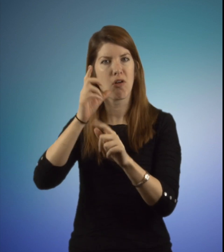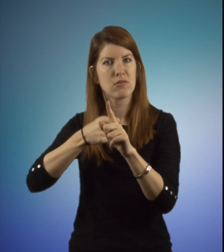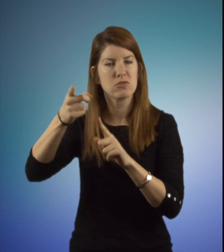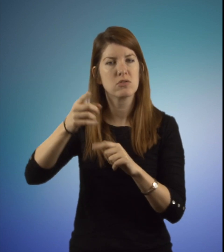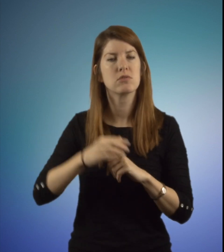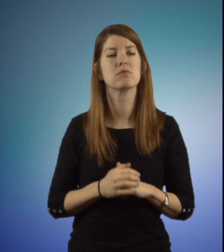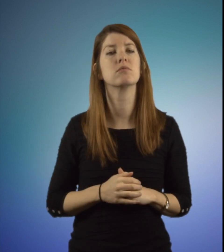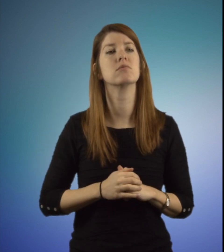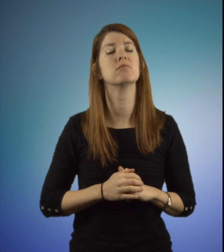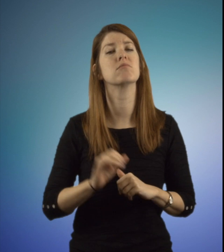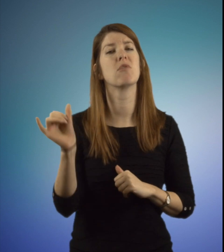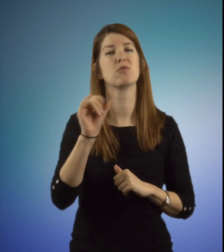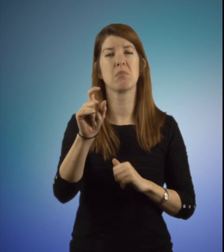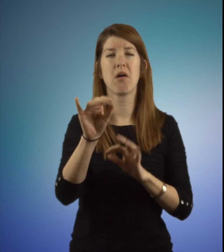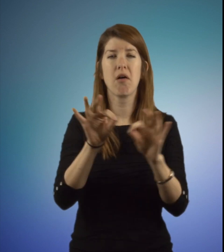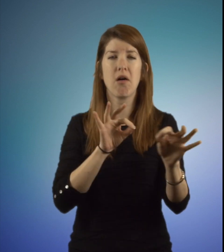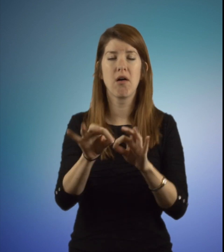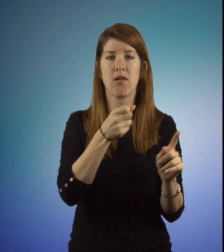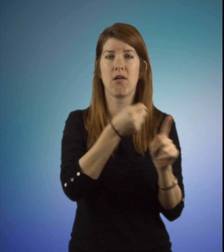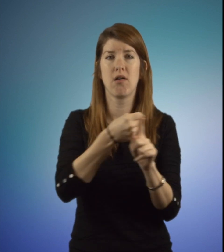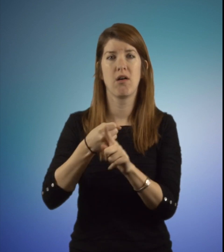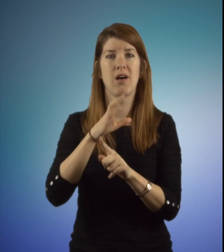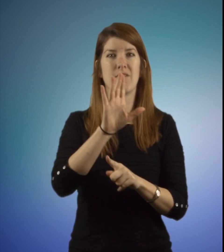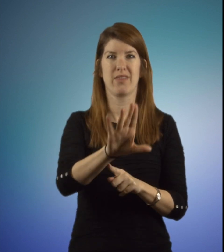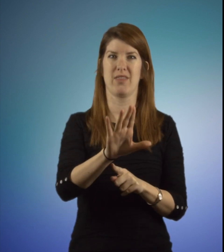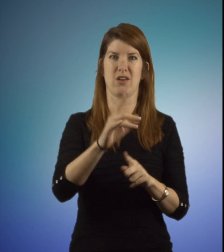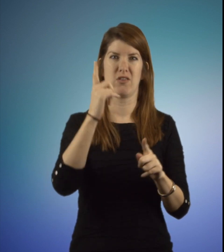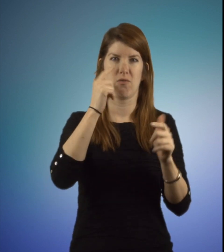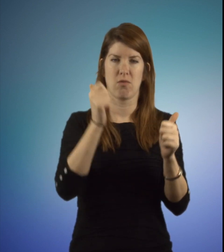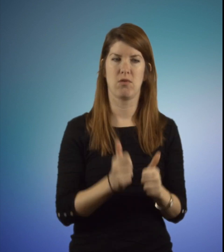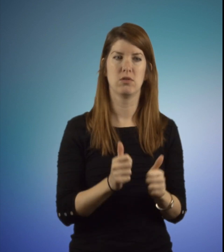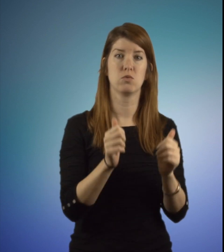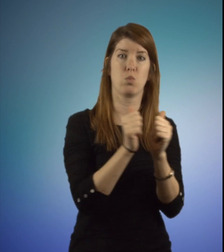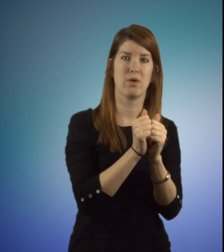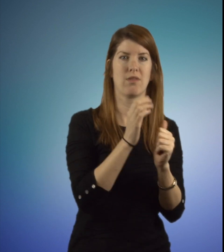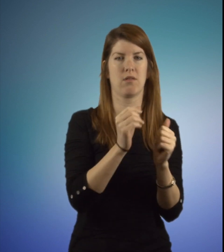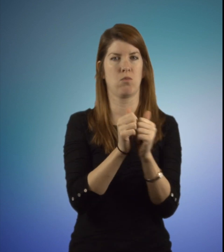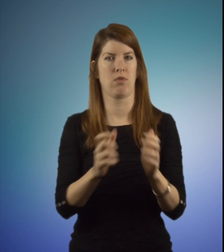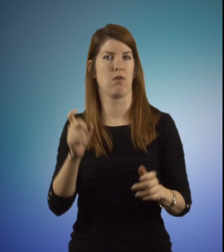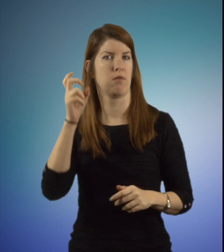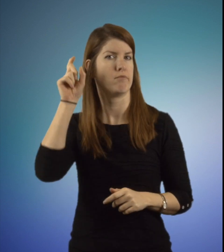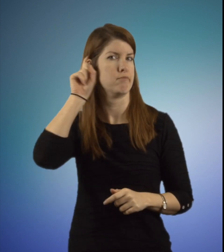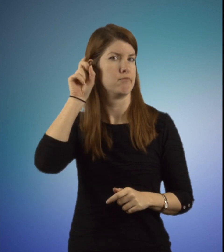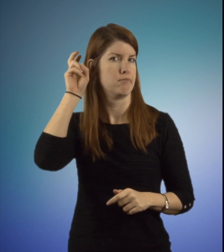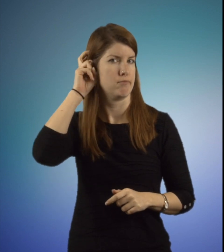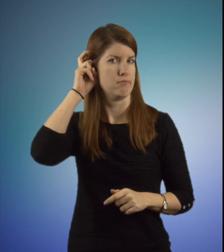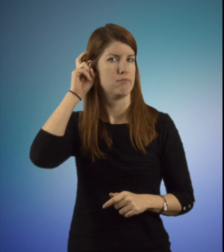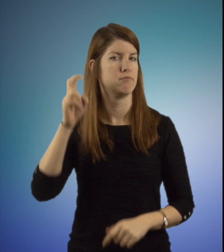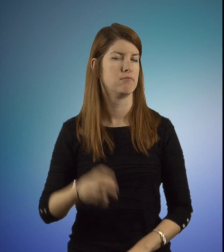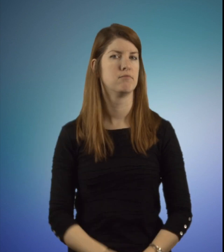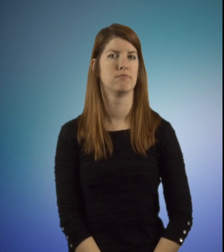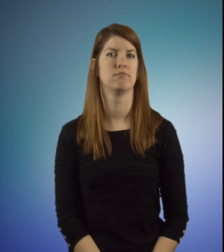Additionally, it must describe the implications of the hearing loss with and without amplification.